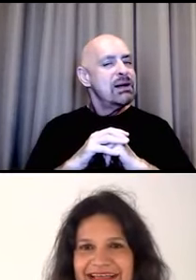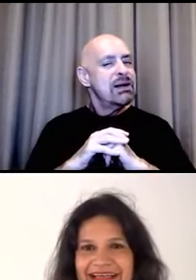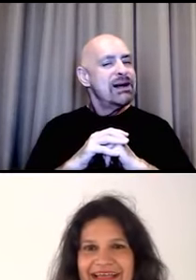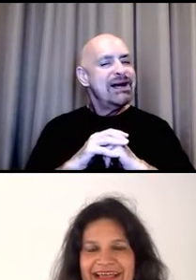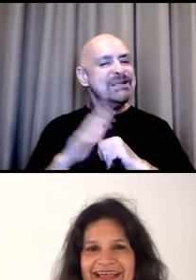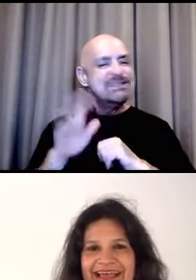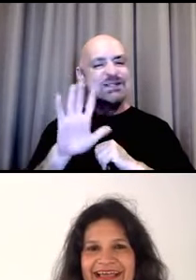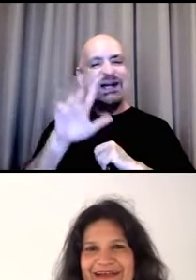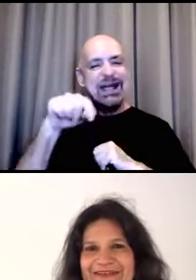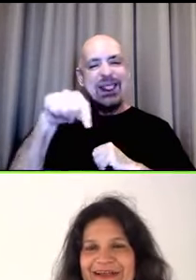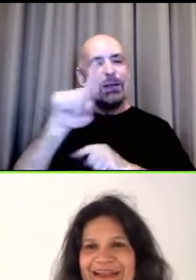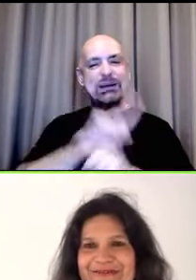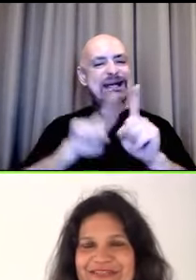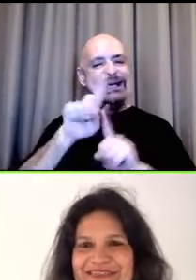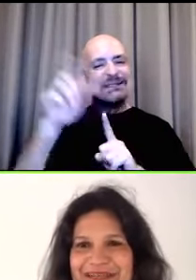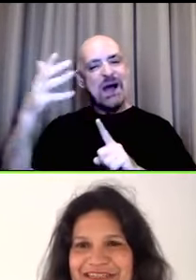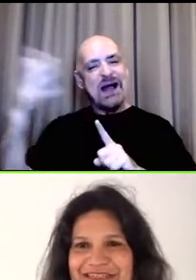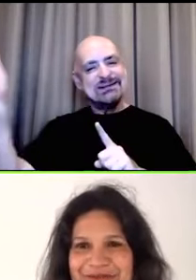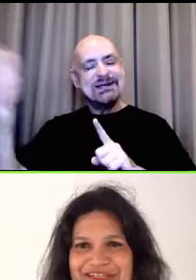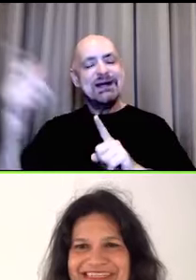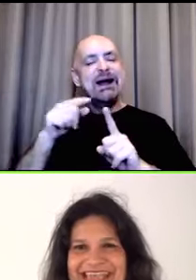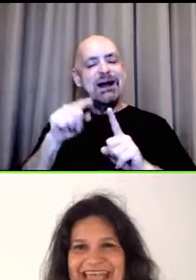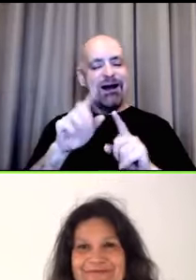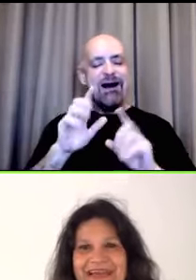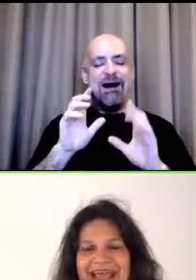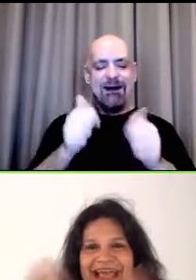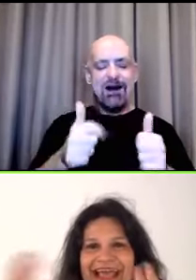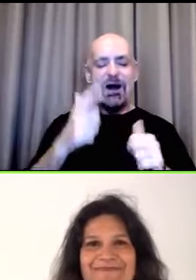the issue of invoking the issue